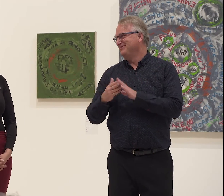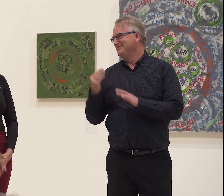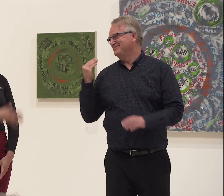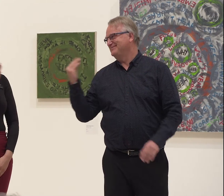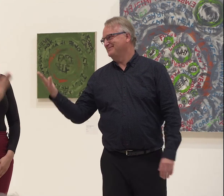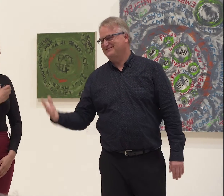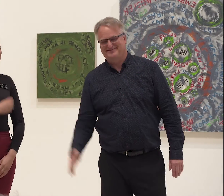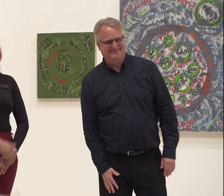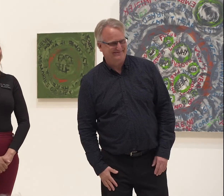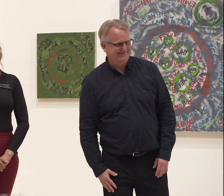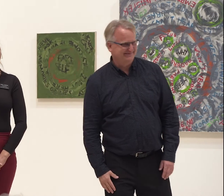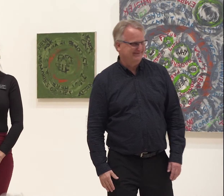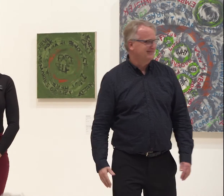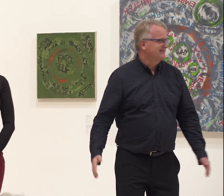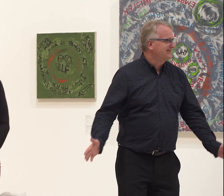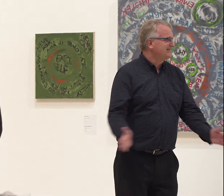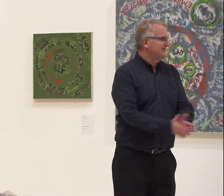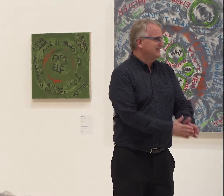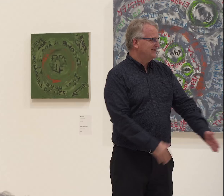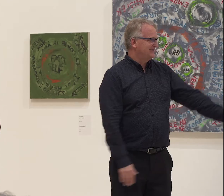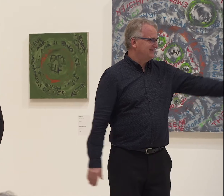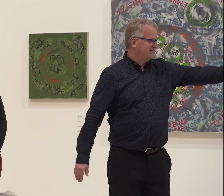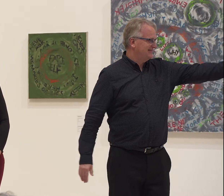This is a wonderful community, place to be.